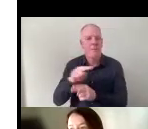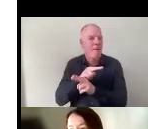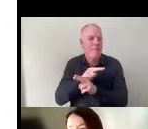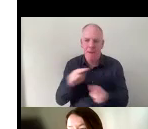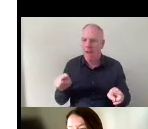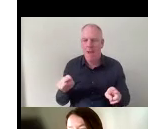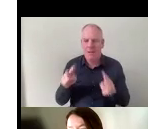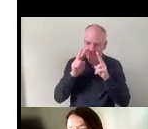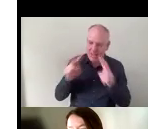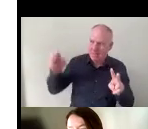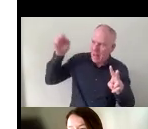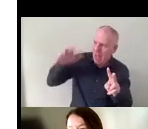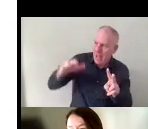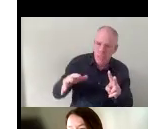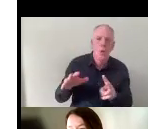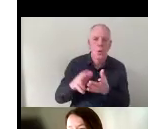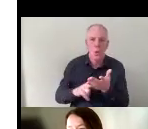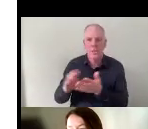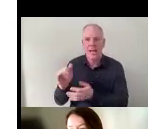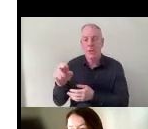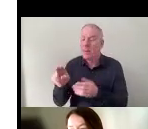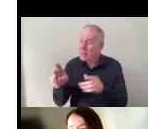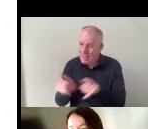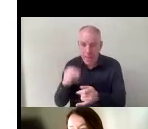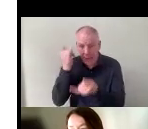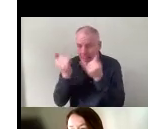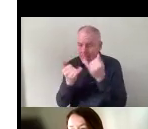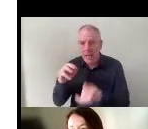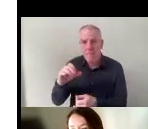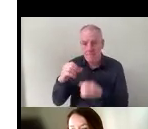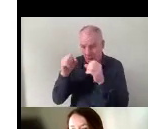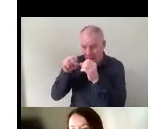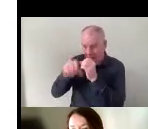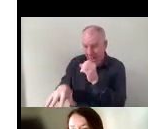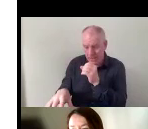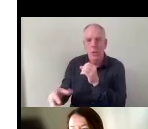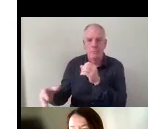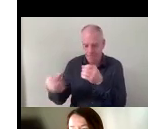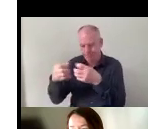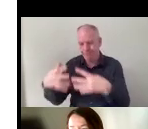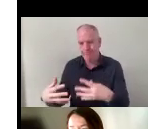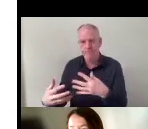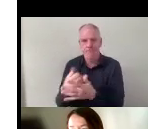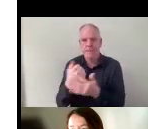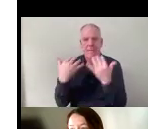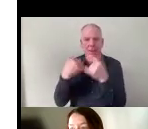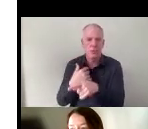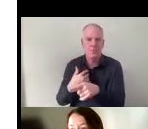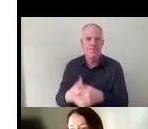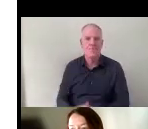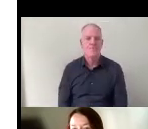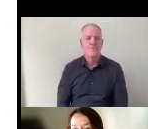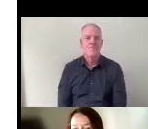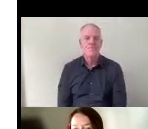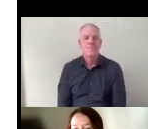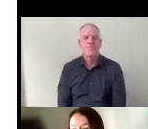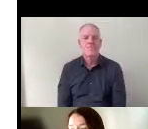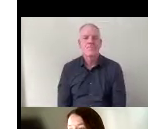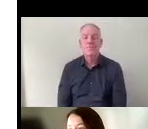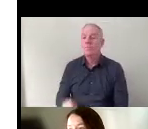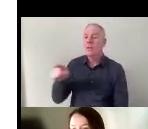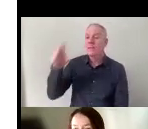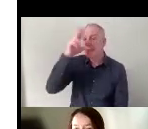visible light, but it works exactly like a microscope, so we'll shine a light and collect information once again, and but in this case, we use this electron beam,